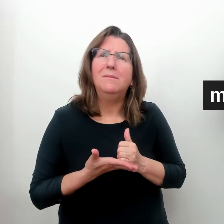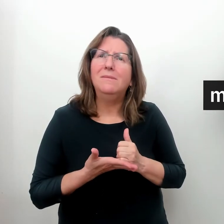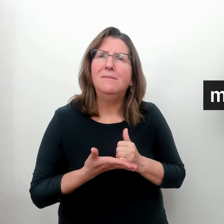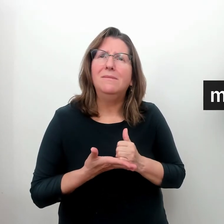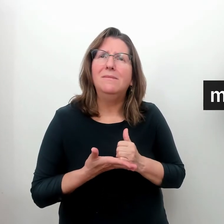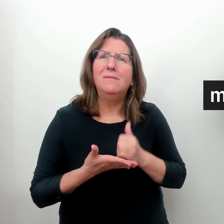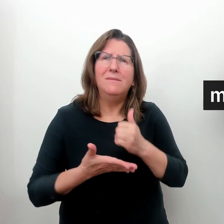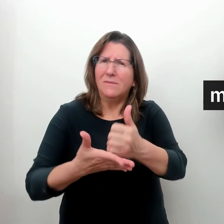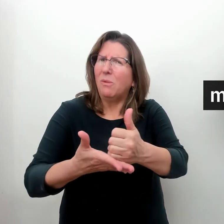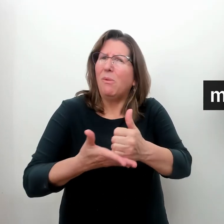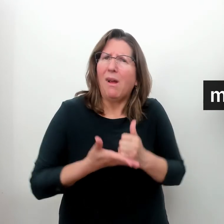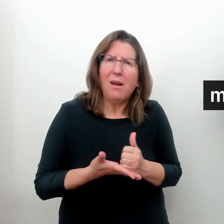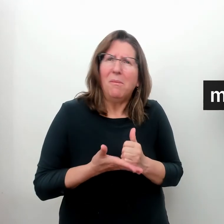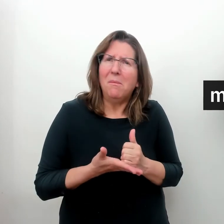This sentence translated is just HELP-ME